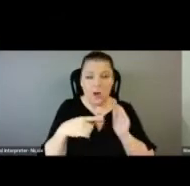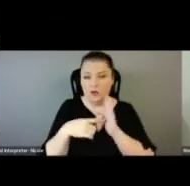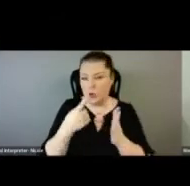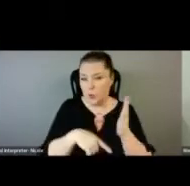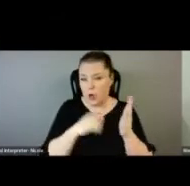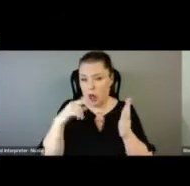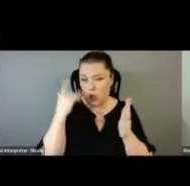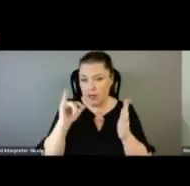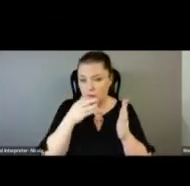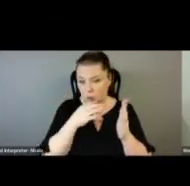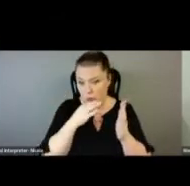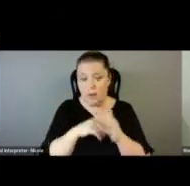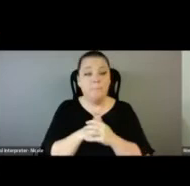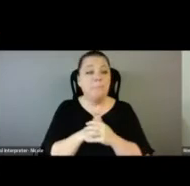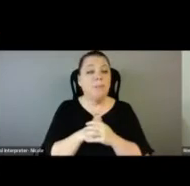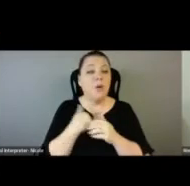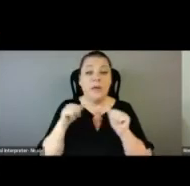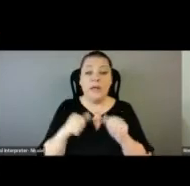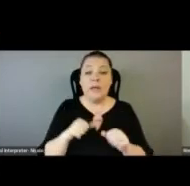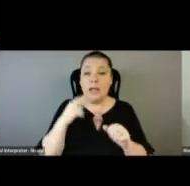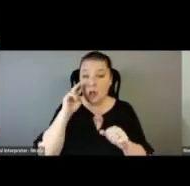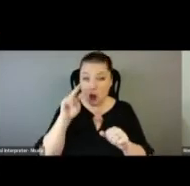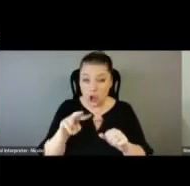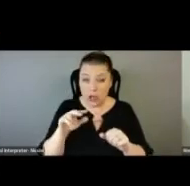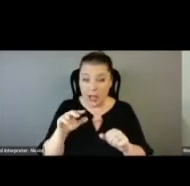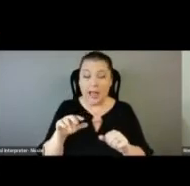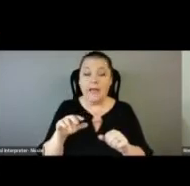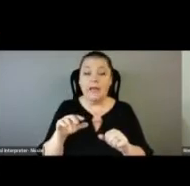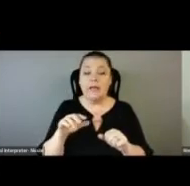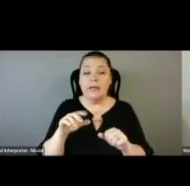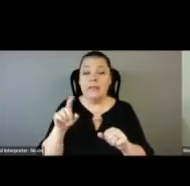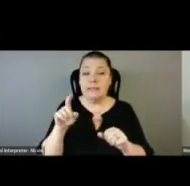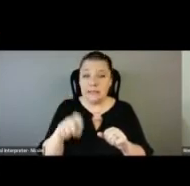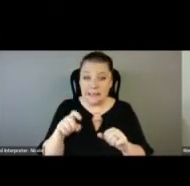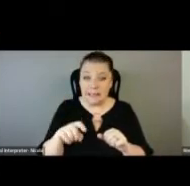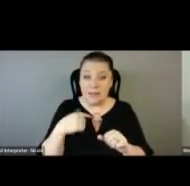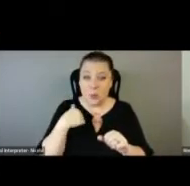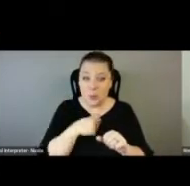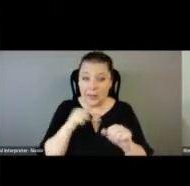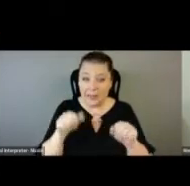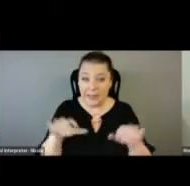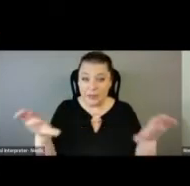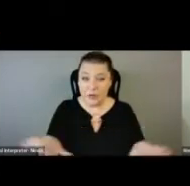second. We can also look at actionable needs for an item by county. So we we have a report